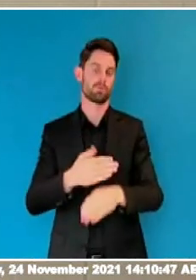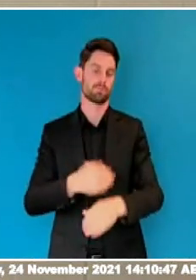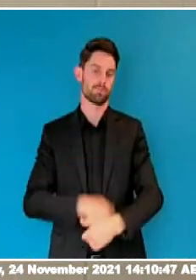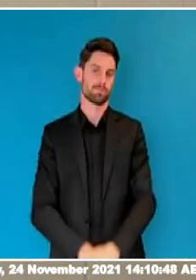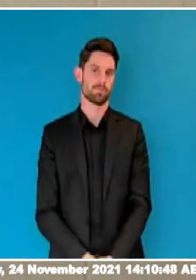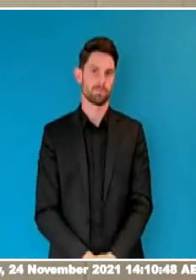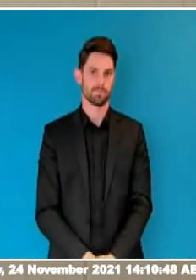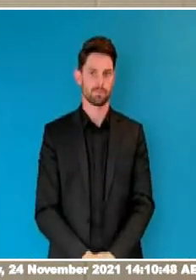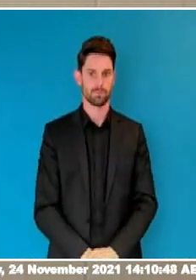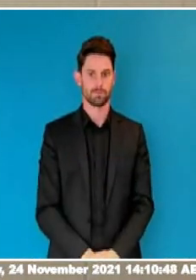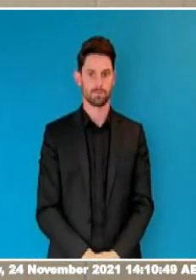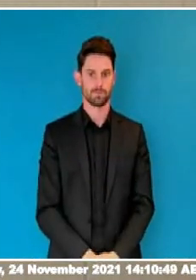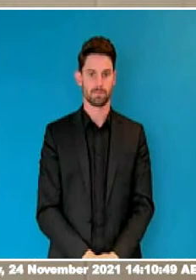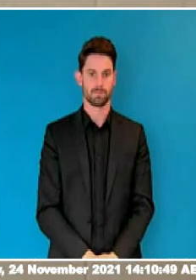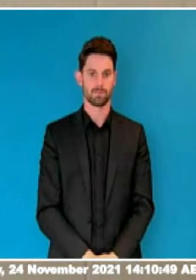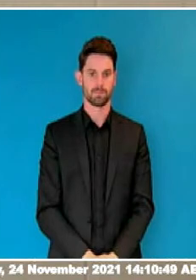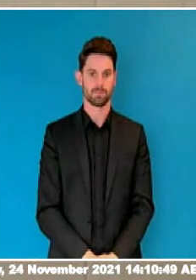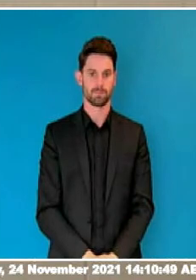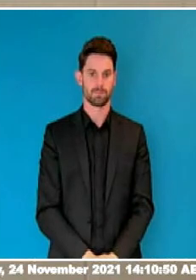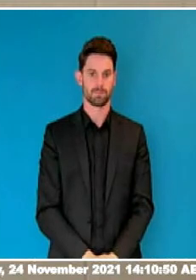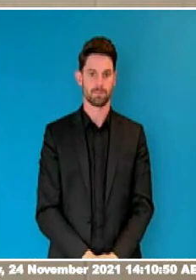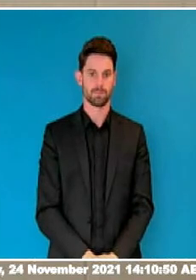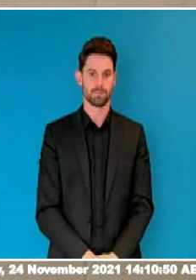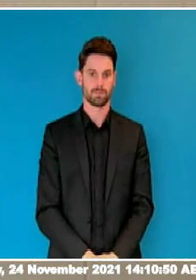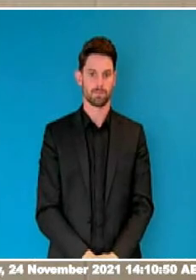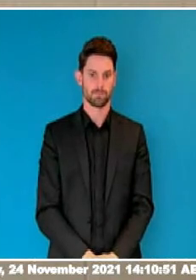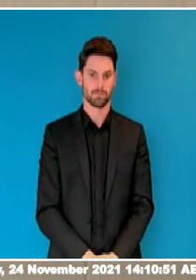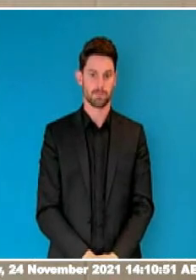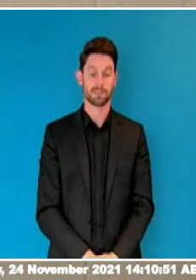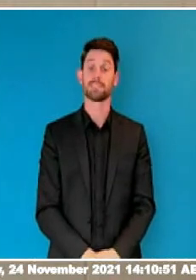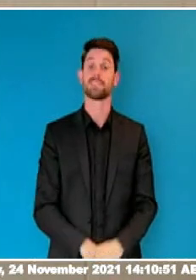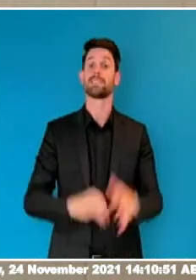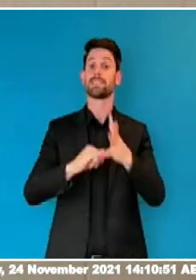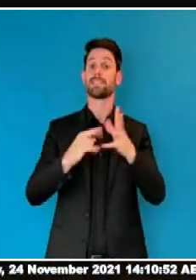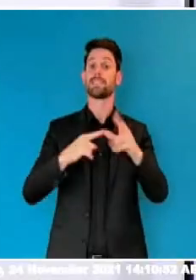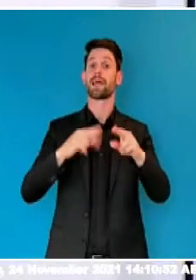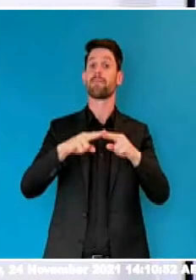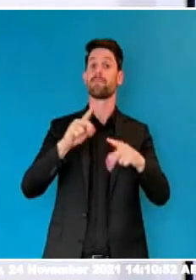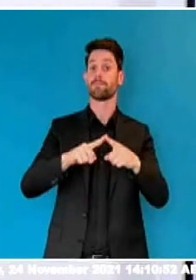Ms Baxter, you've set out in your statement the functions of Safe Work